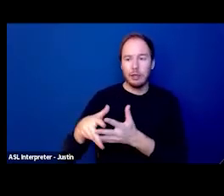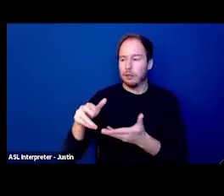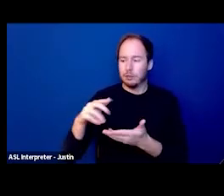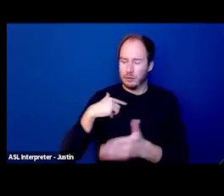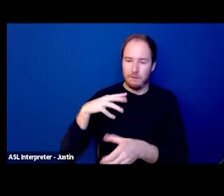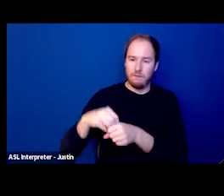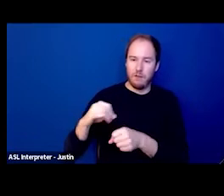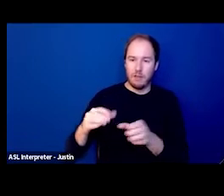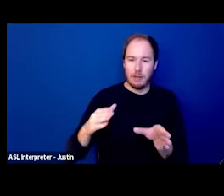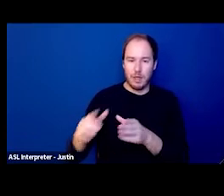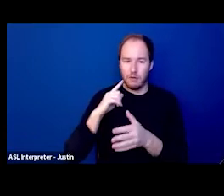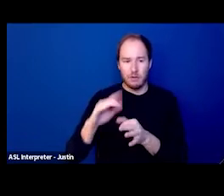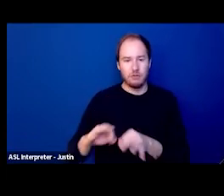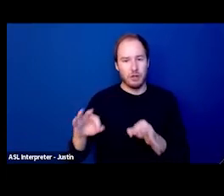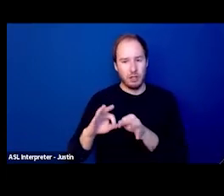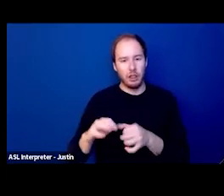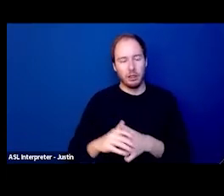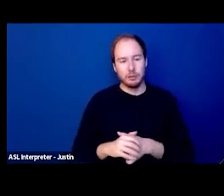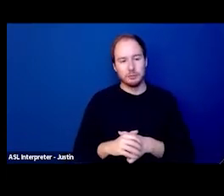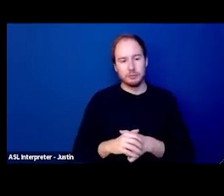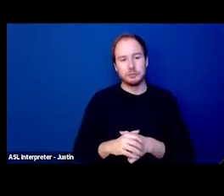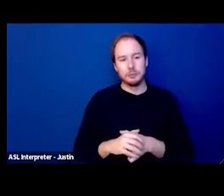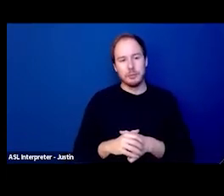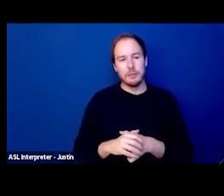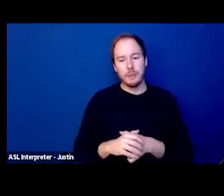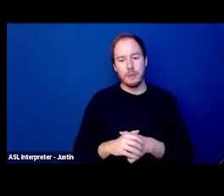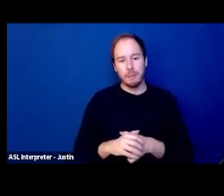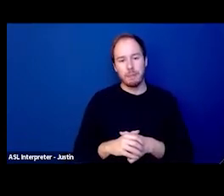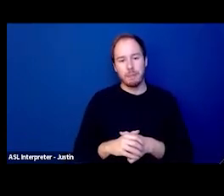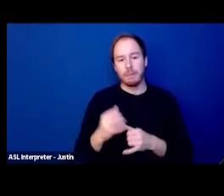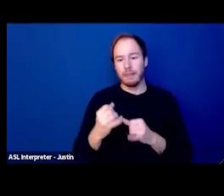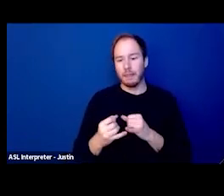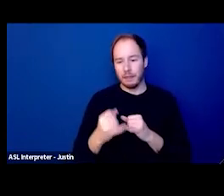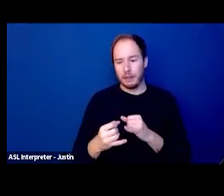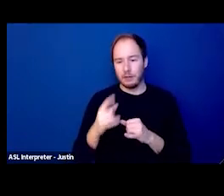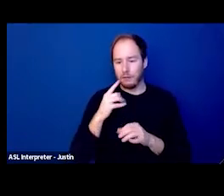is really a critical aspect of this. And then finally, one last thing on that previous slide